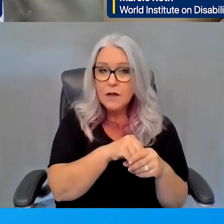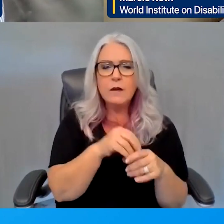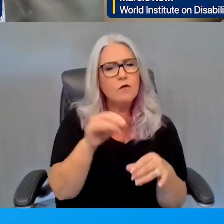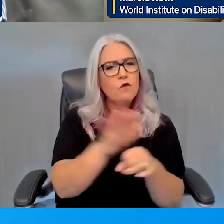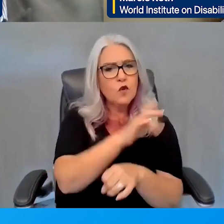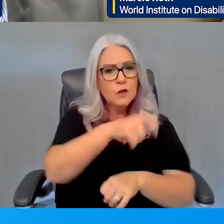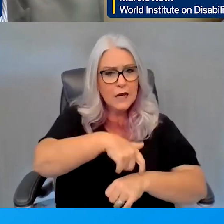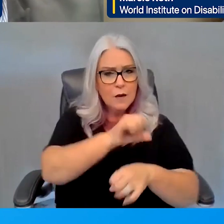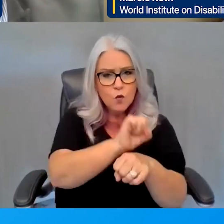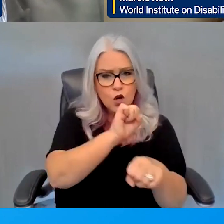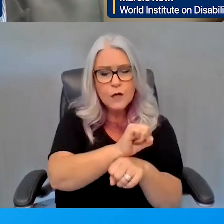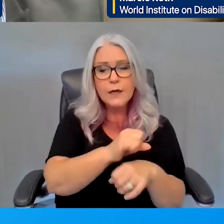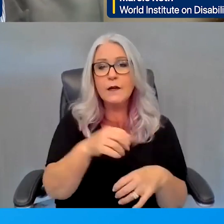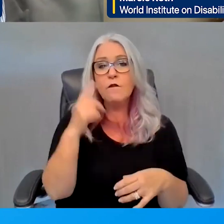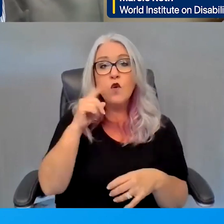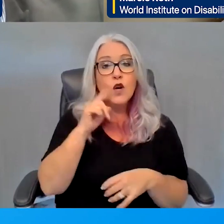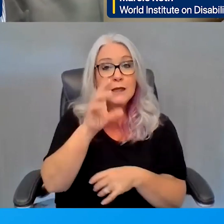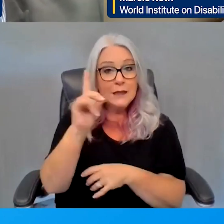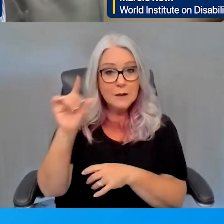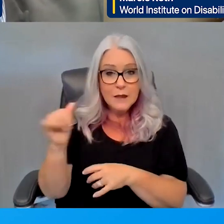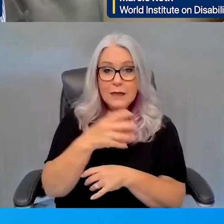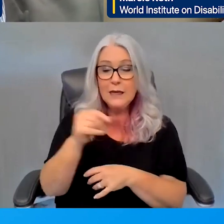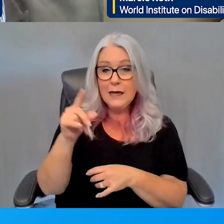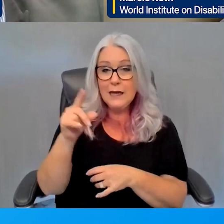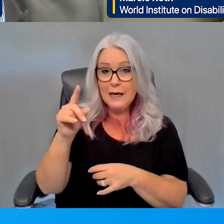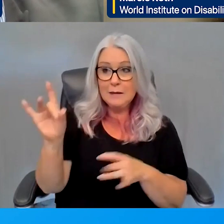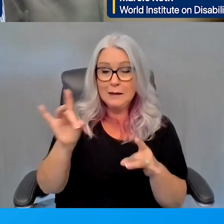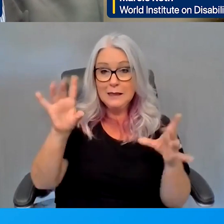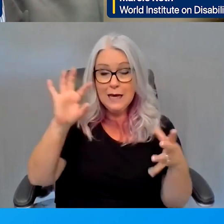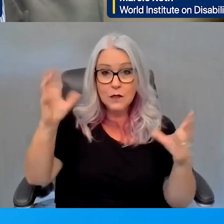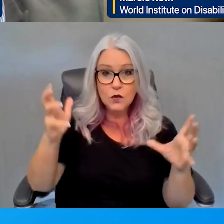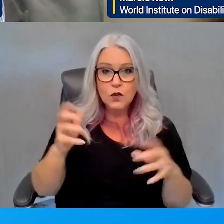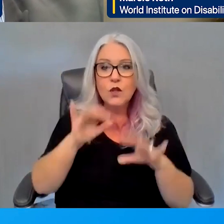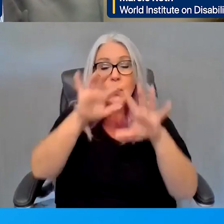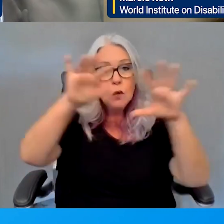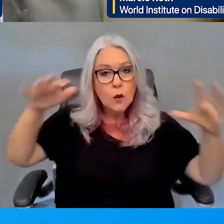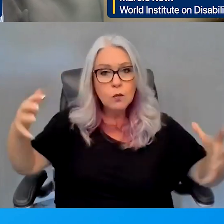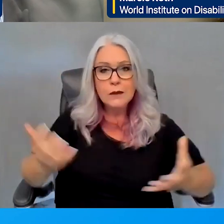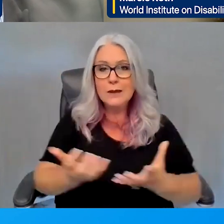work full time on disability and